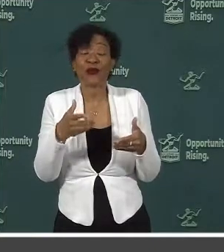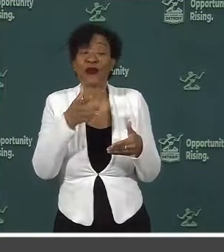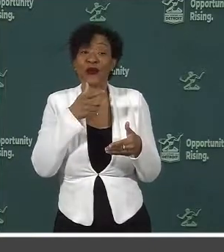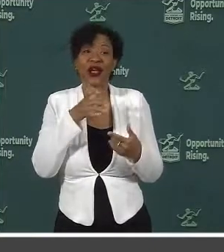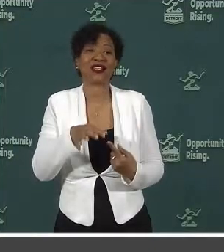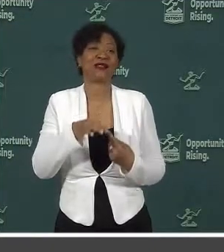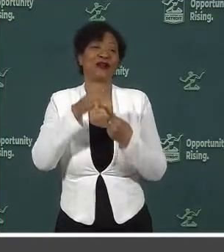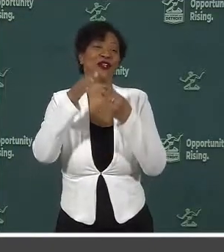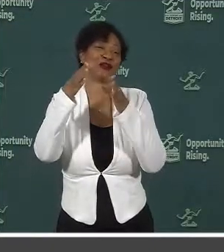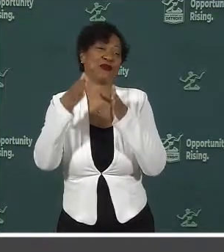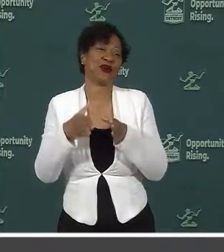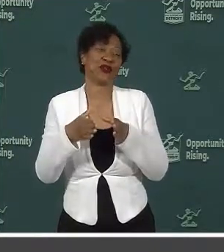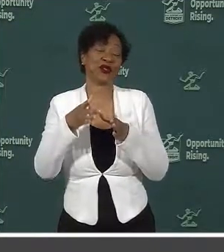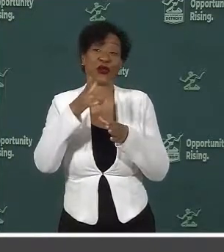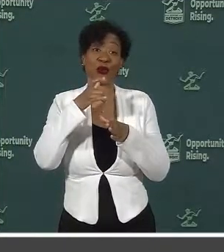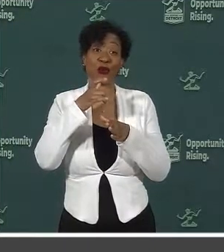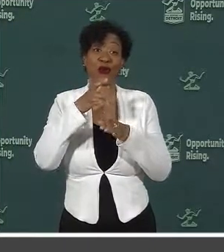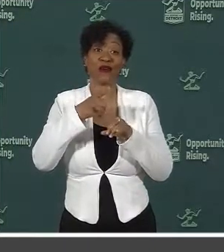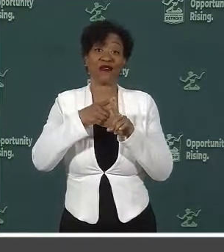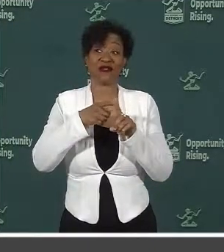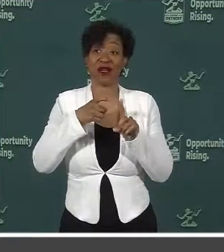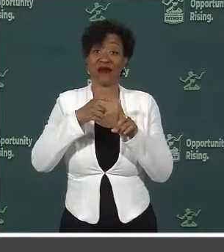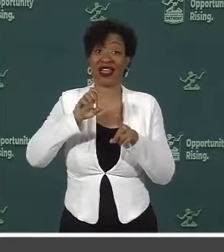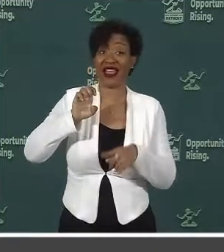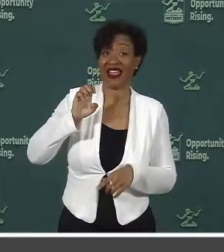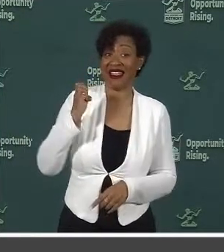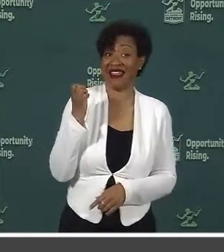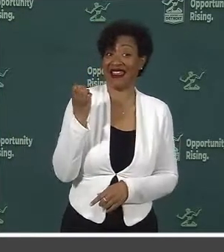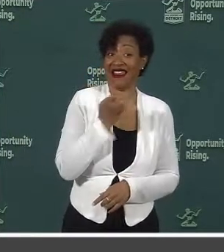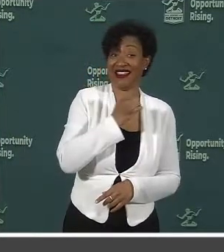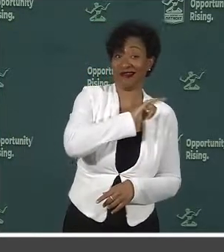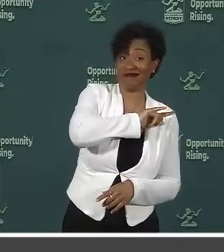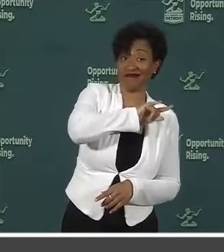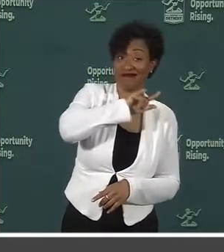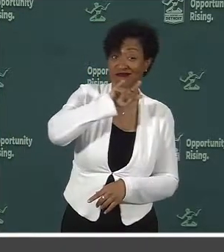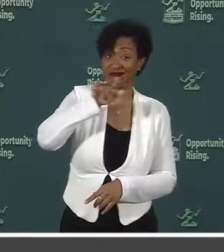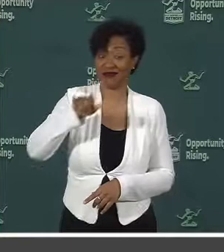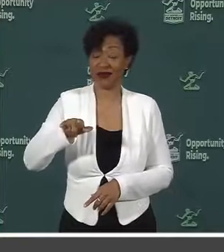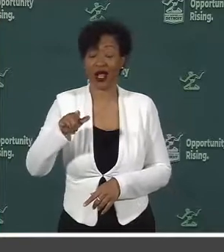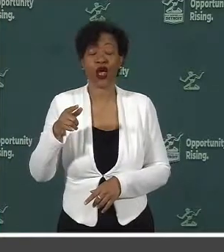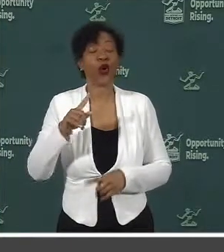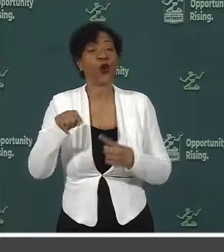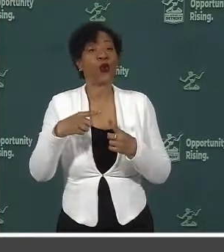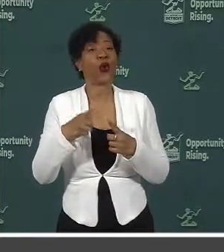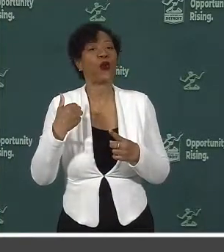CAME FROM THE EAST COAST BACK WHEN WE WERE IN BANKRUPTCY IN TWENTY FOURTEEN JAMIE DIMON AND